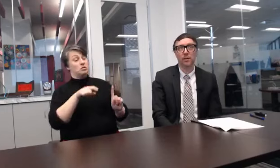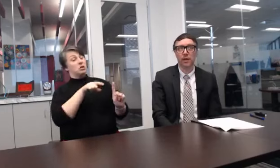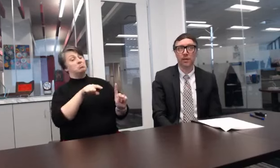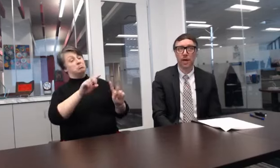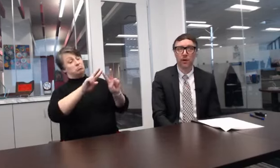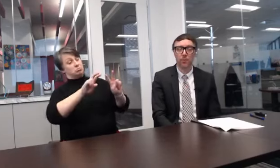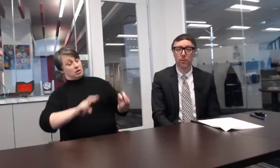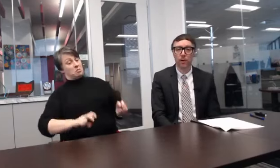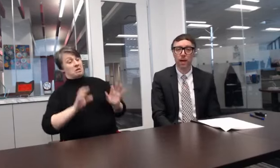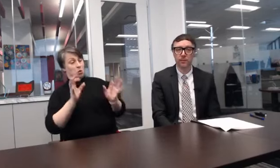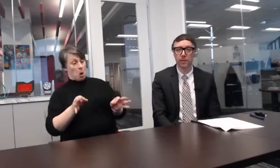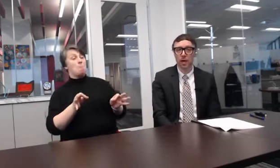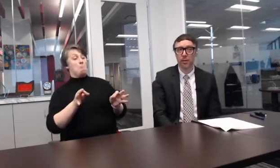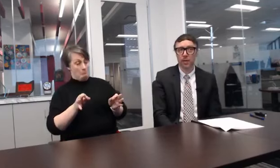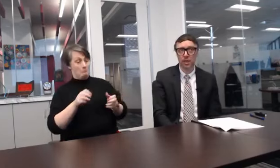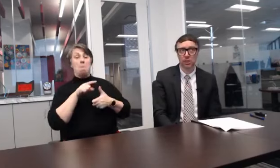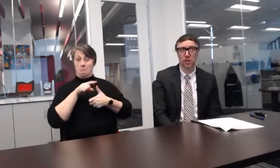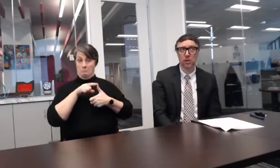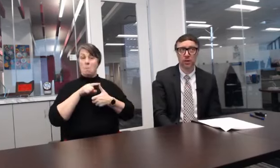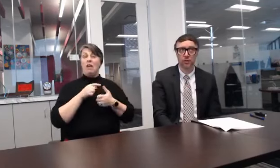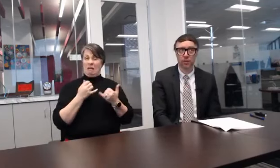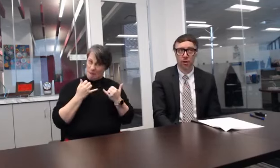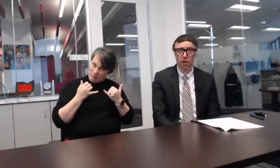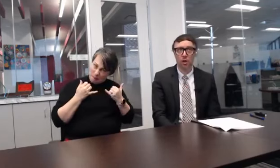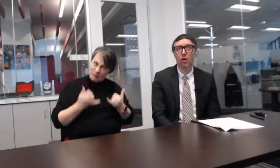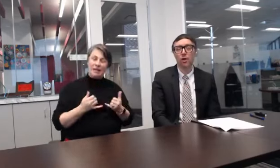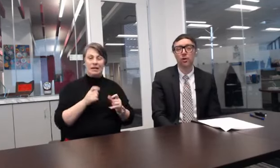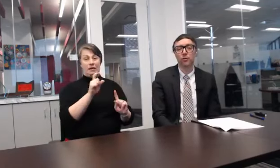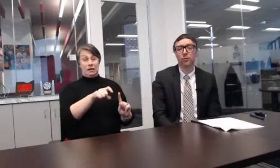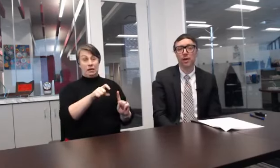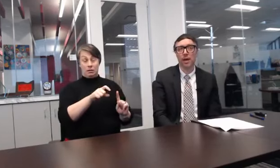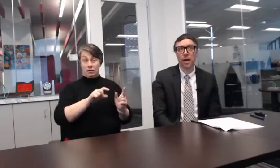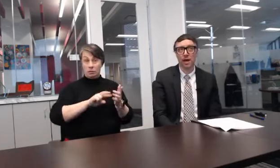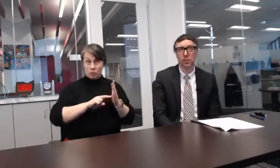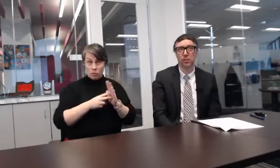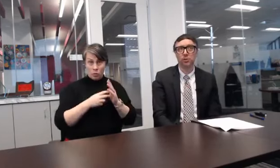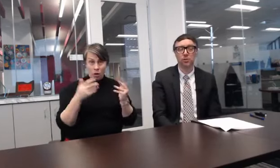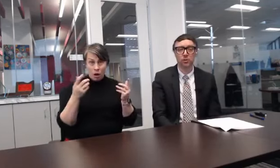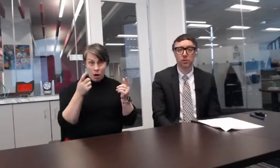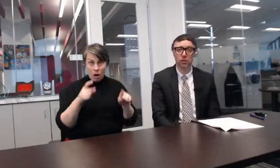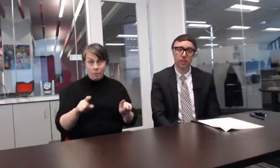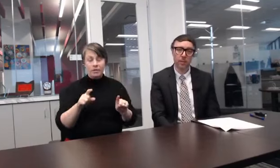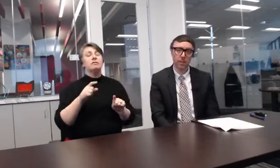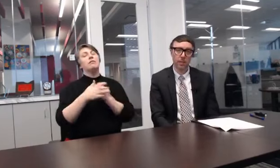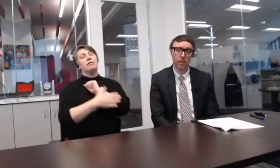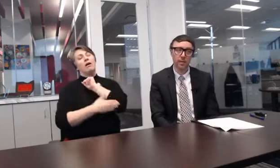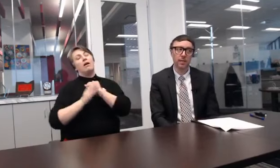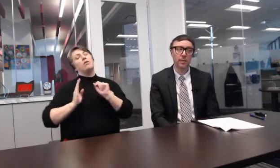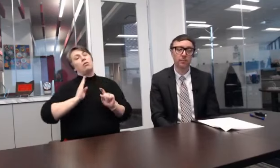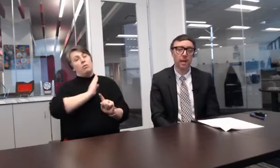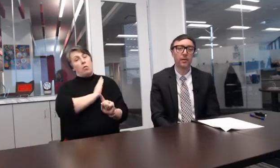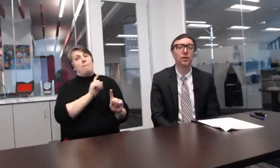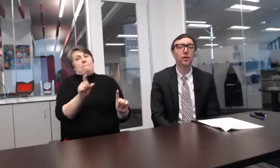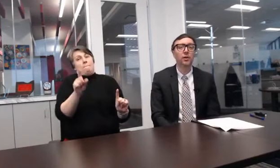then the County Board has the obligation under the law to take action to ensure the immediate need is met.